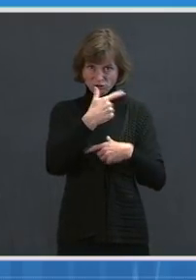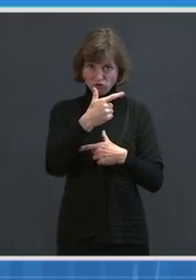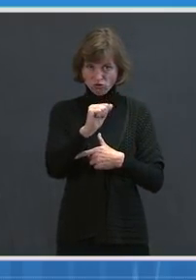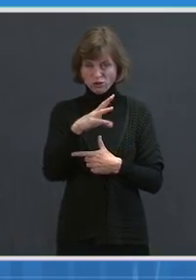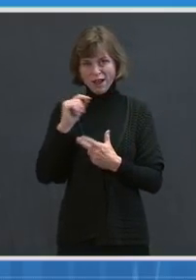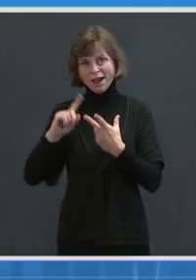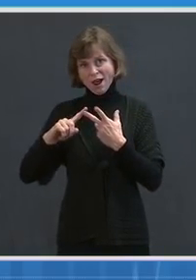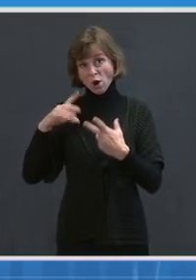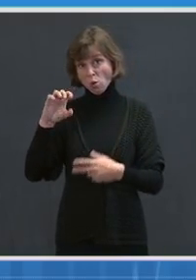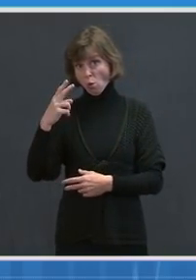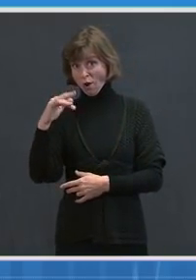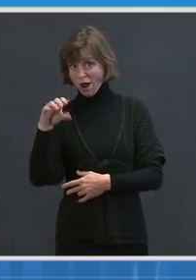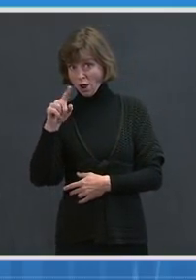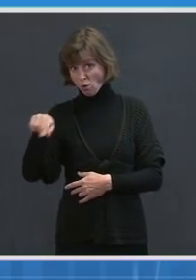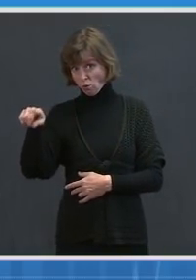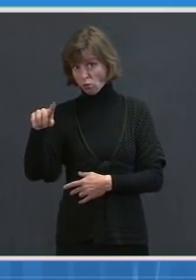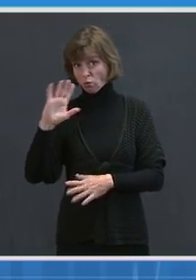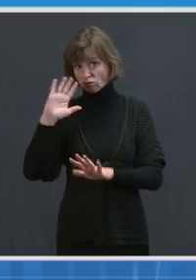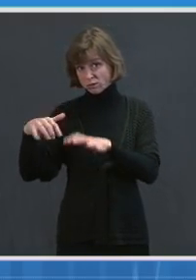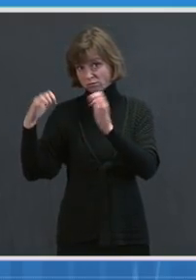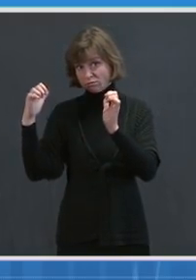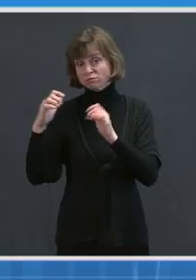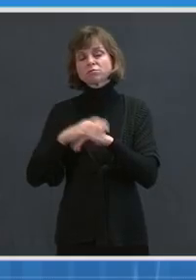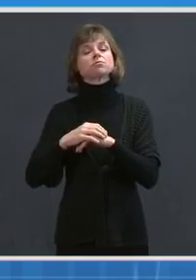will turn into FEMA-supported community vaccination sites